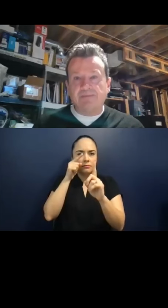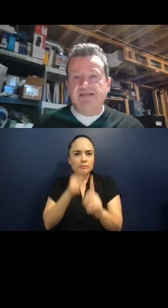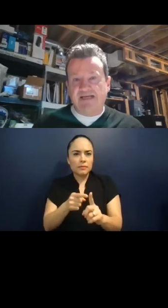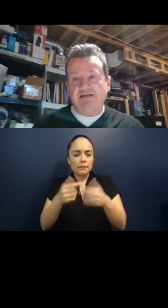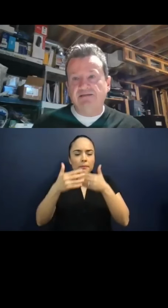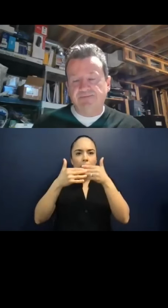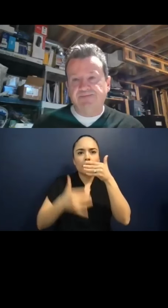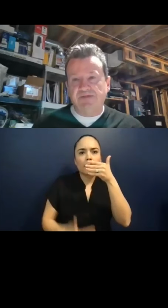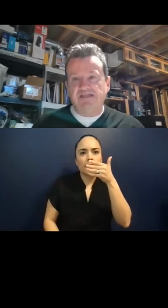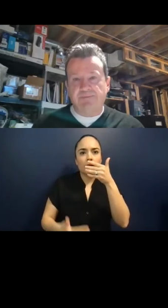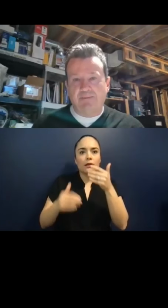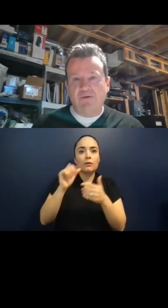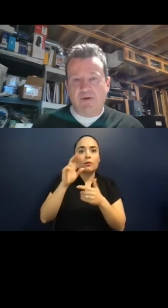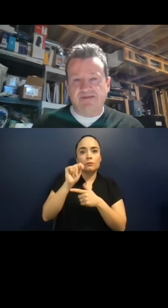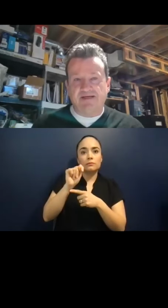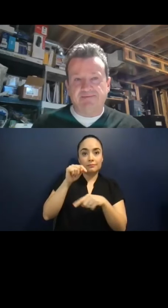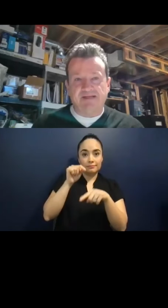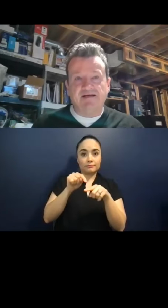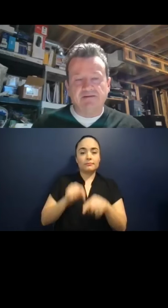on that vaccine around the blood clotting